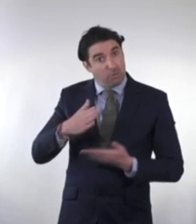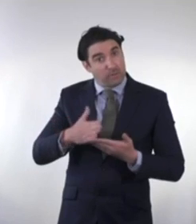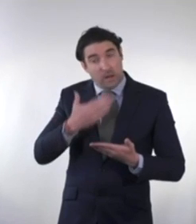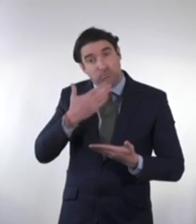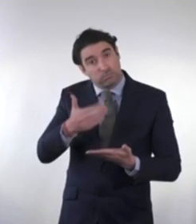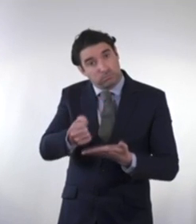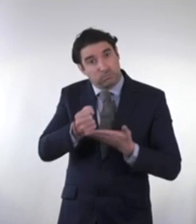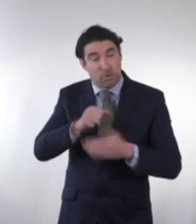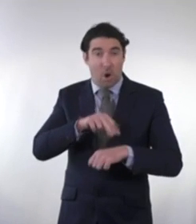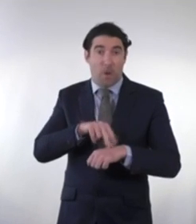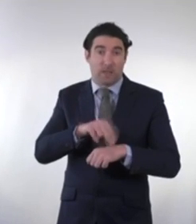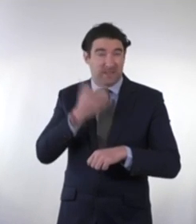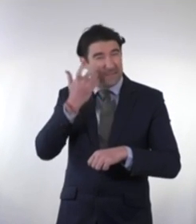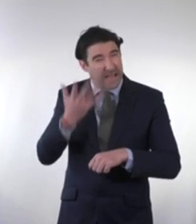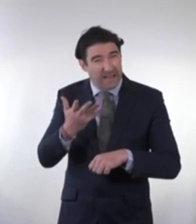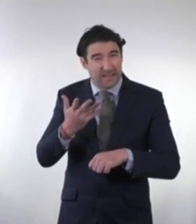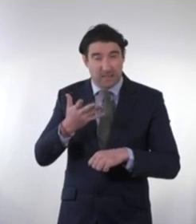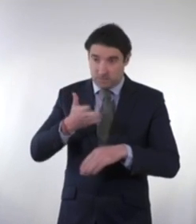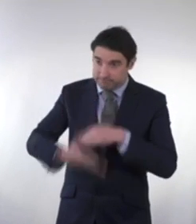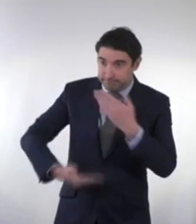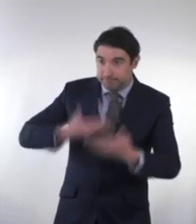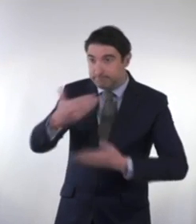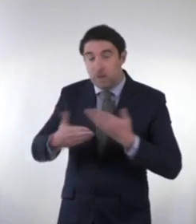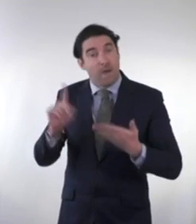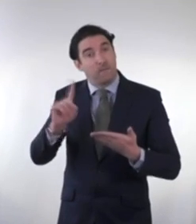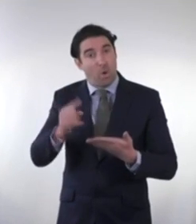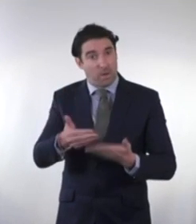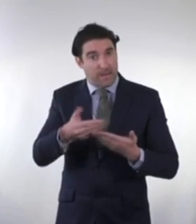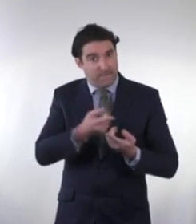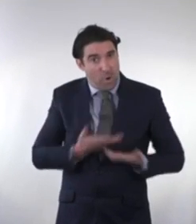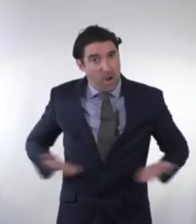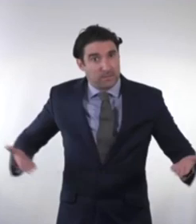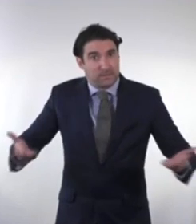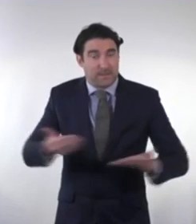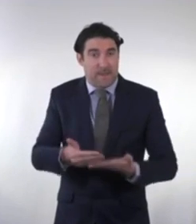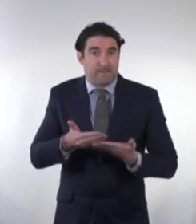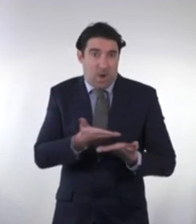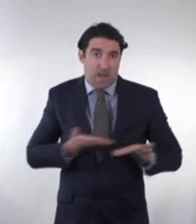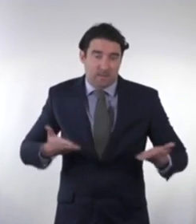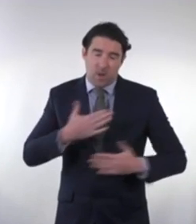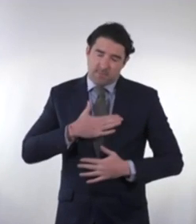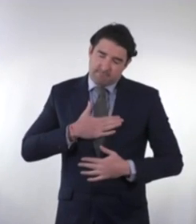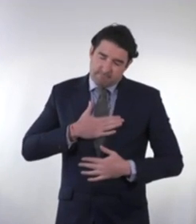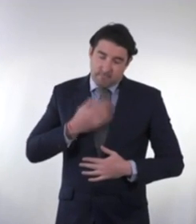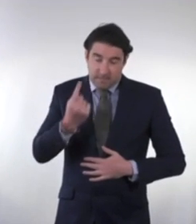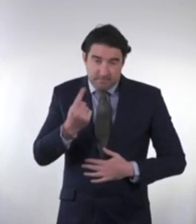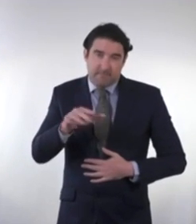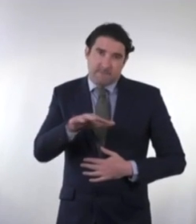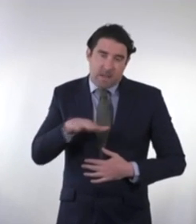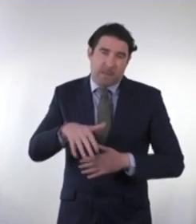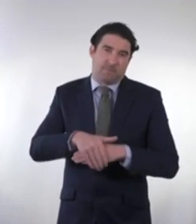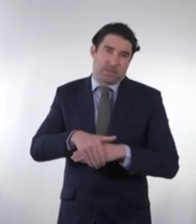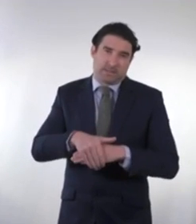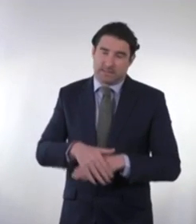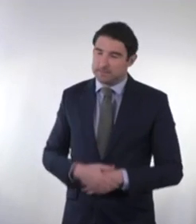the Government is at 15% and falling. Here we go again—yapping, bumbling, mumbling, but no answer.